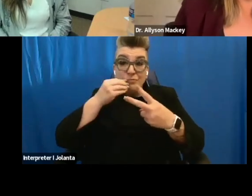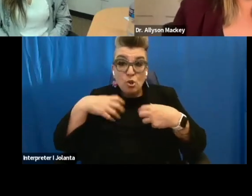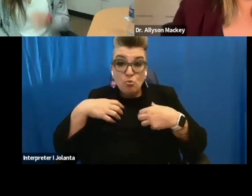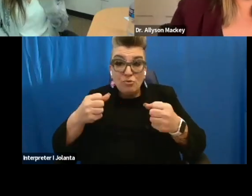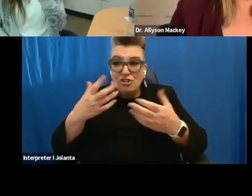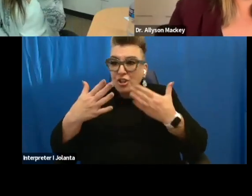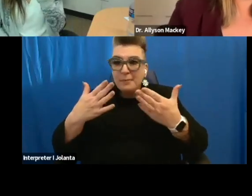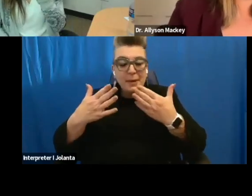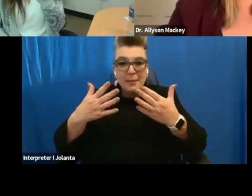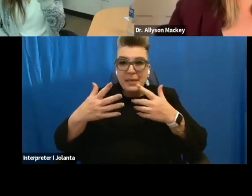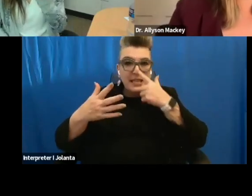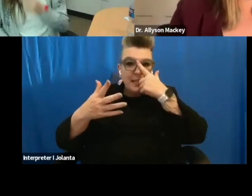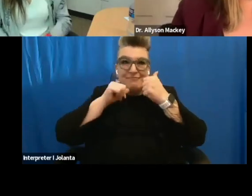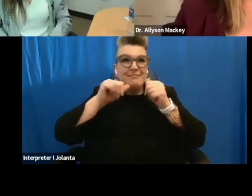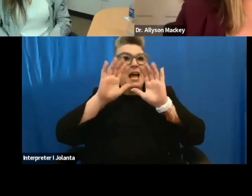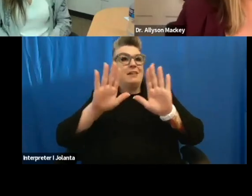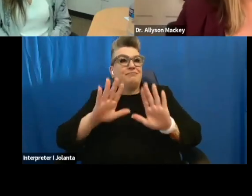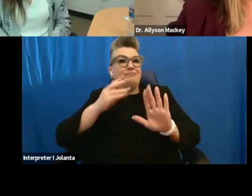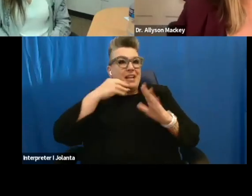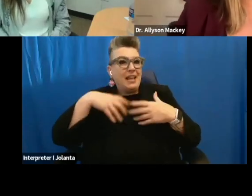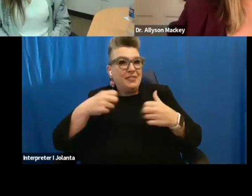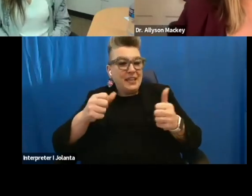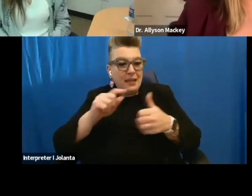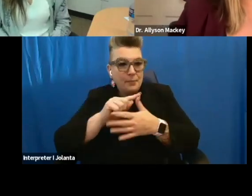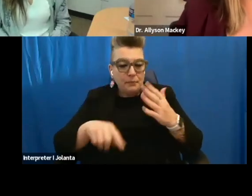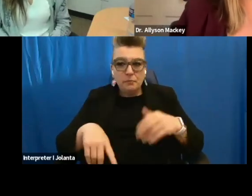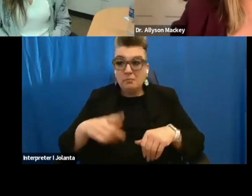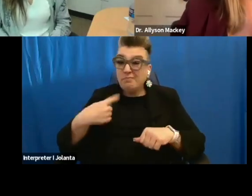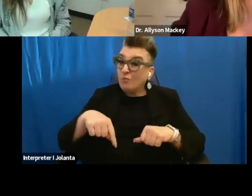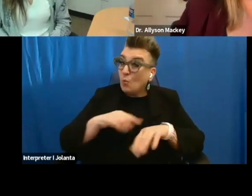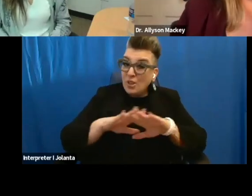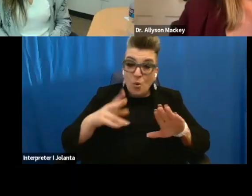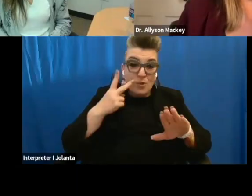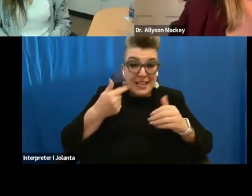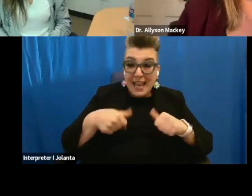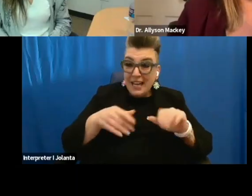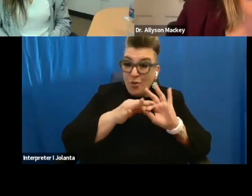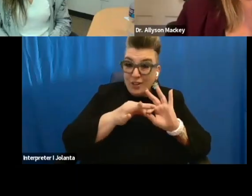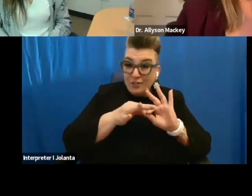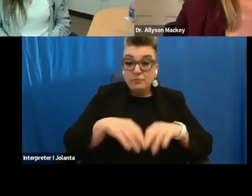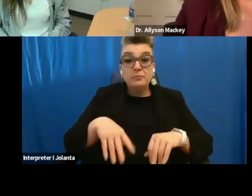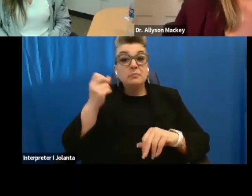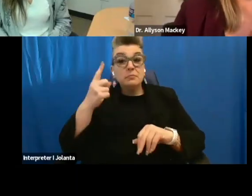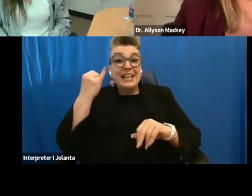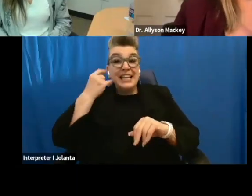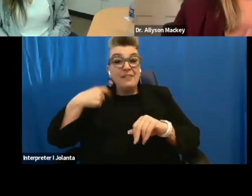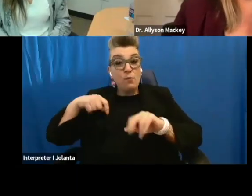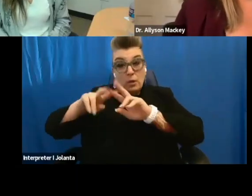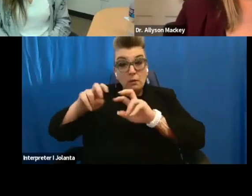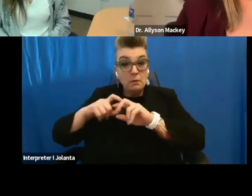those correlations we do see um if we look at the 12-year molars instead we see a correlation with